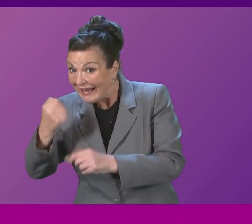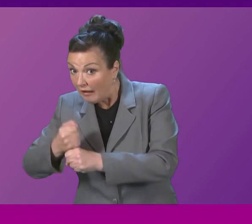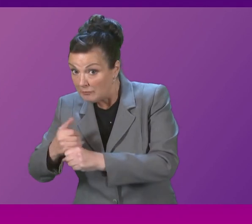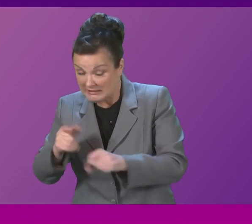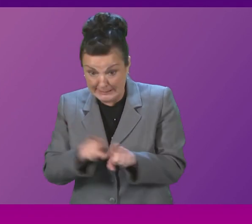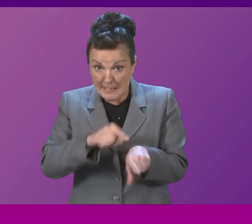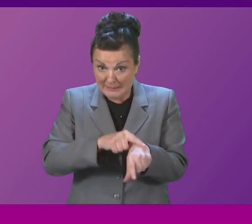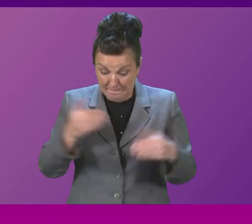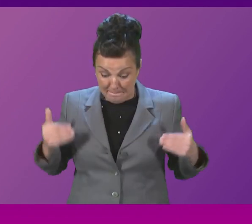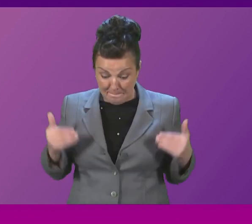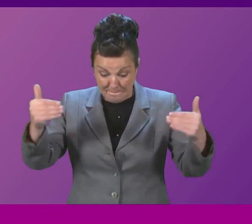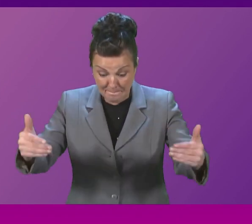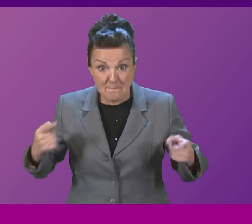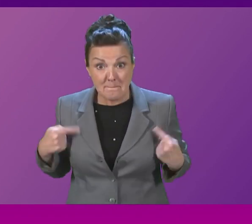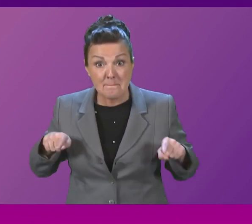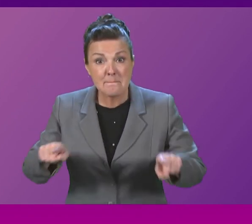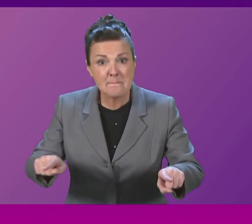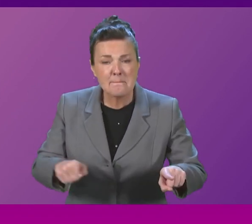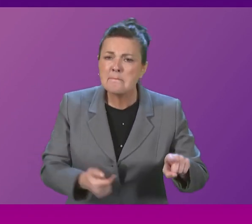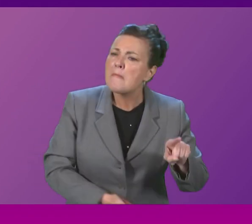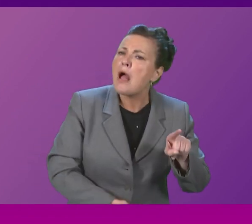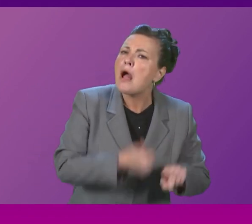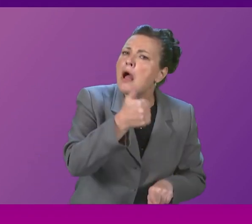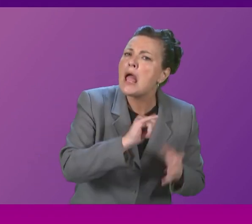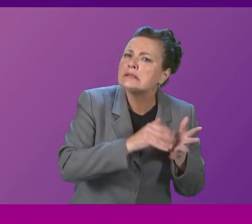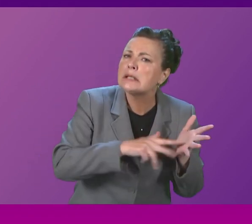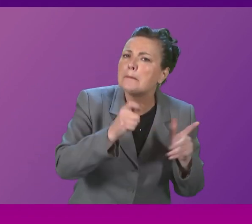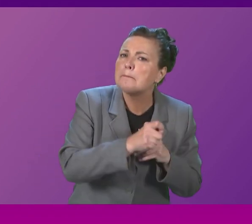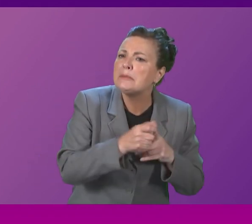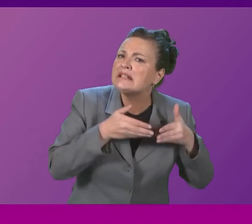How many has the SNP Scottish Government delivered over the same period?